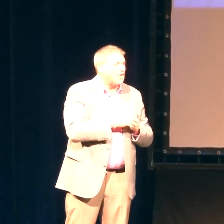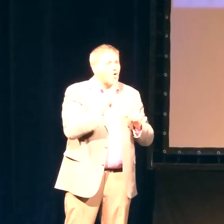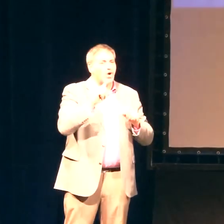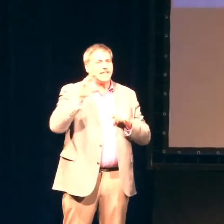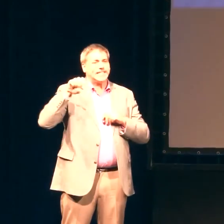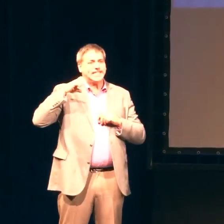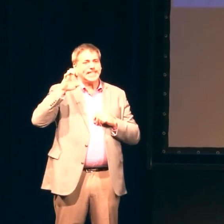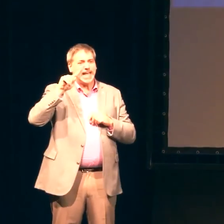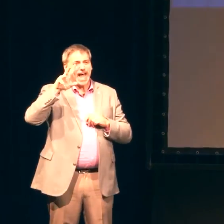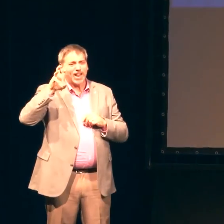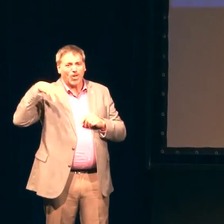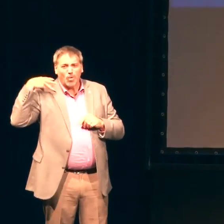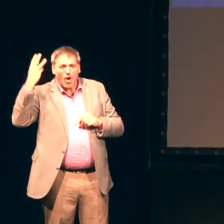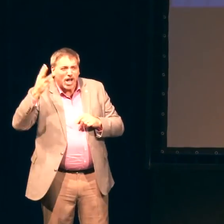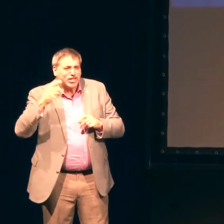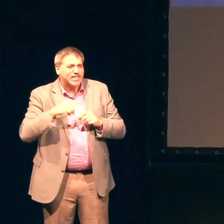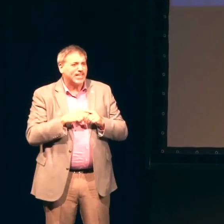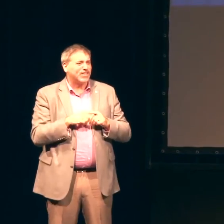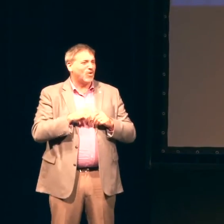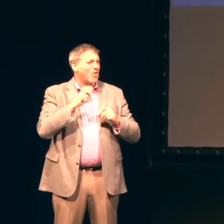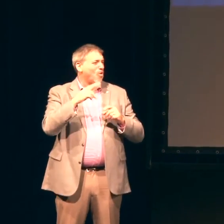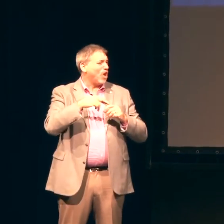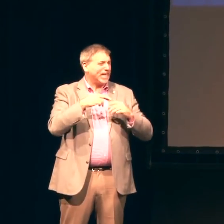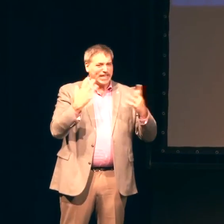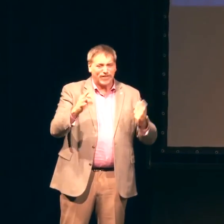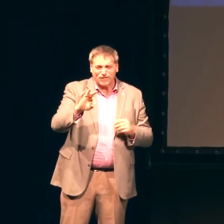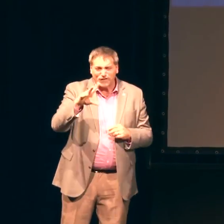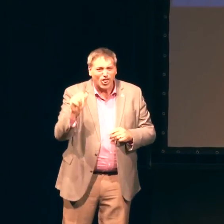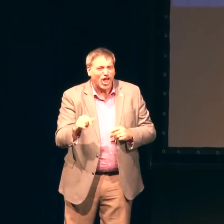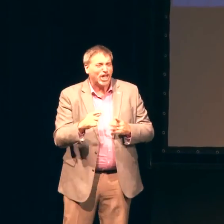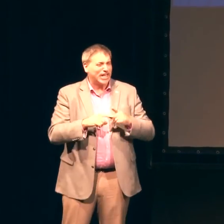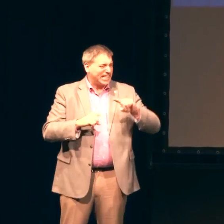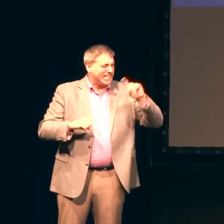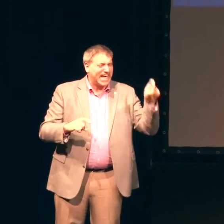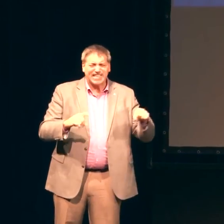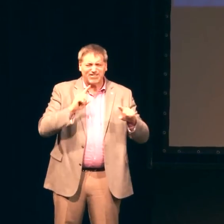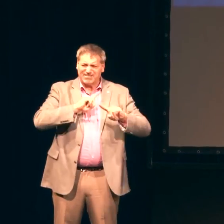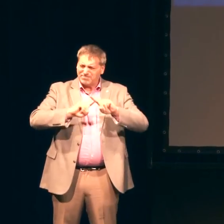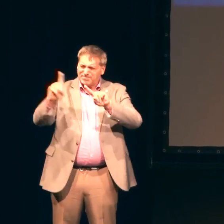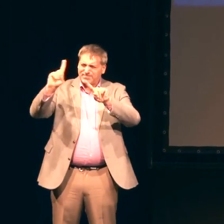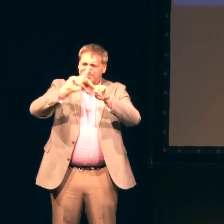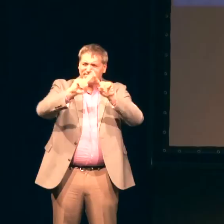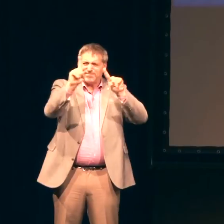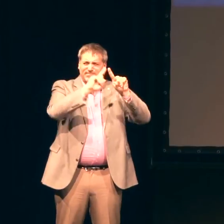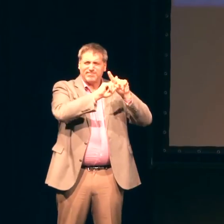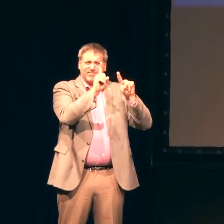so different than the one in California or the one in Seattle Washington or Florida and Texas, it's